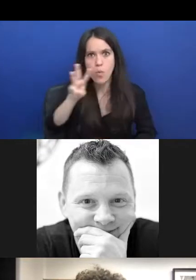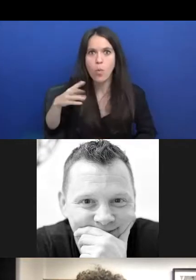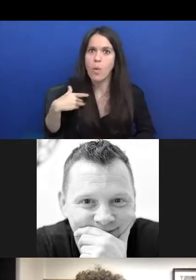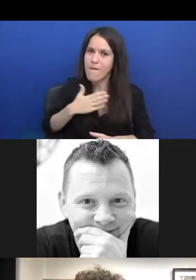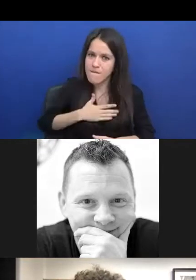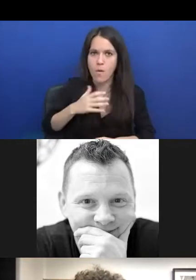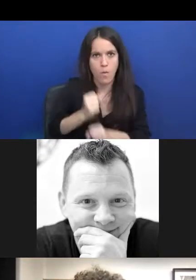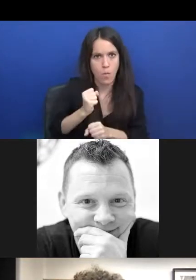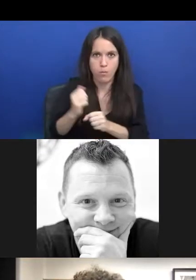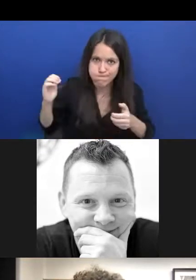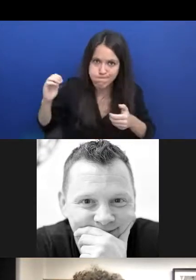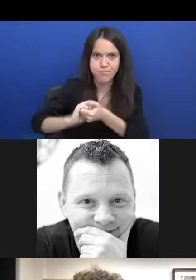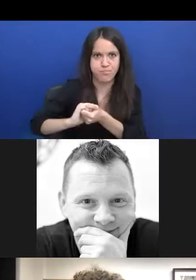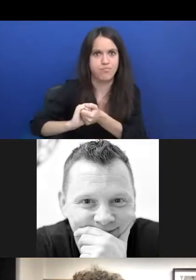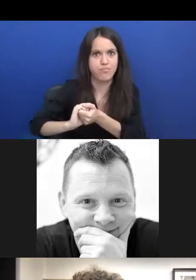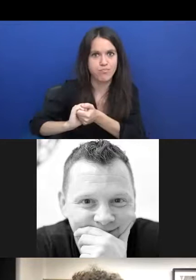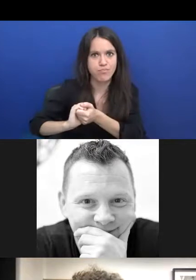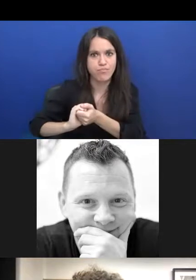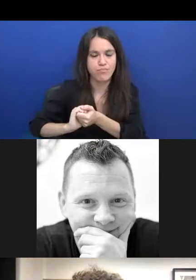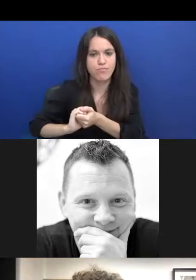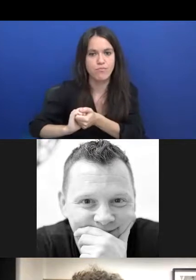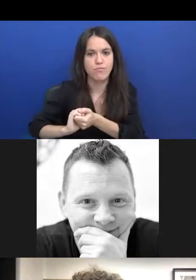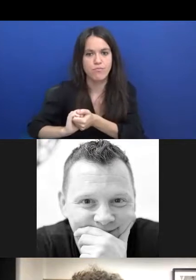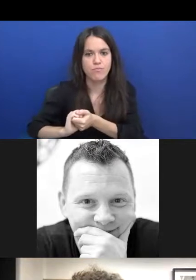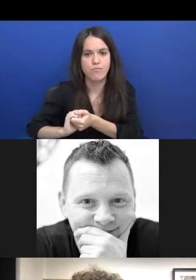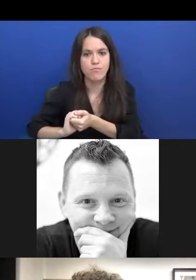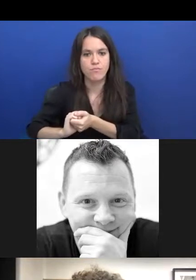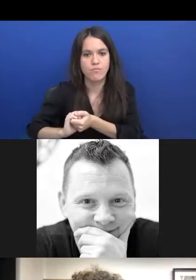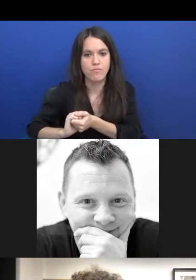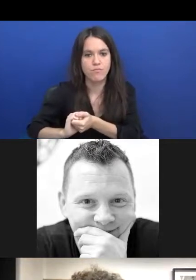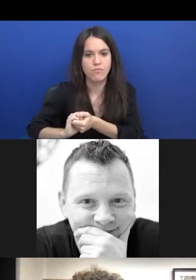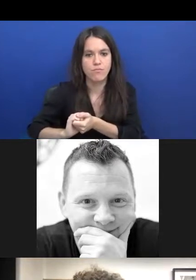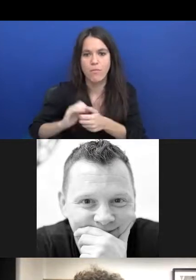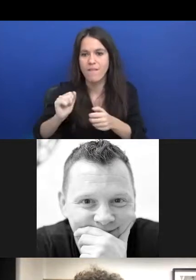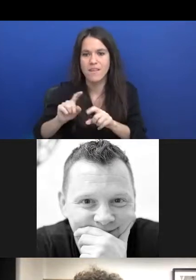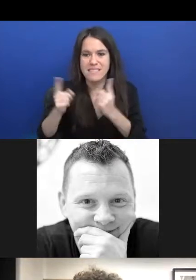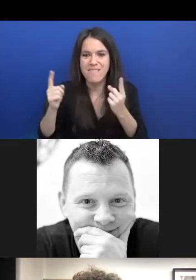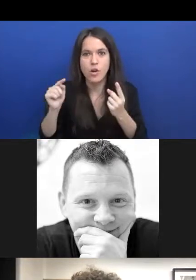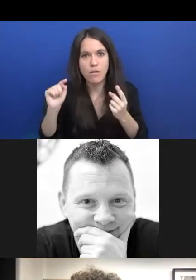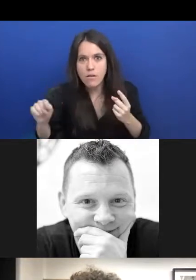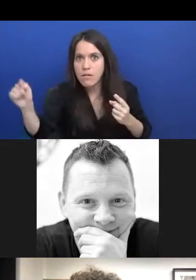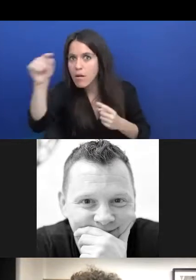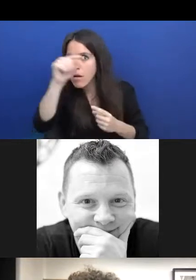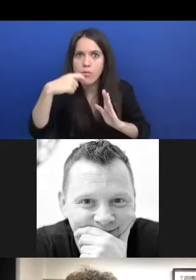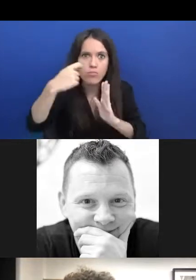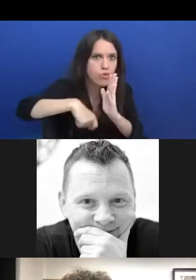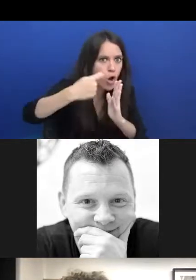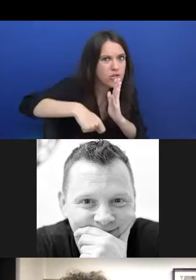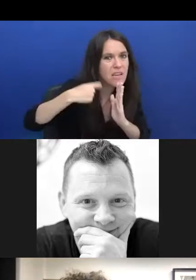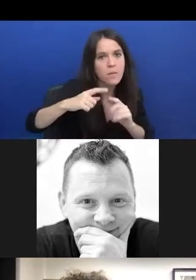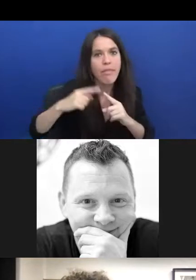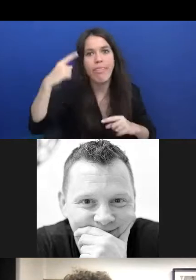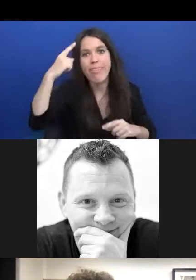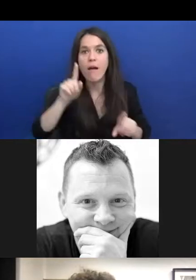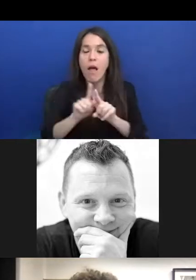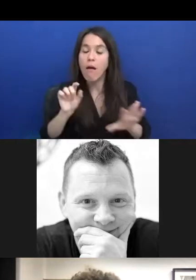case of the work with Cameroon with Low Fungom area there's people based in the US working with